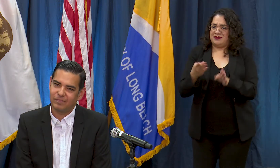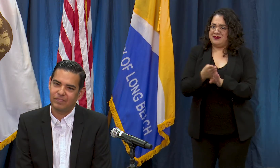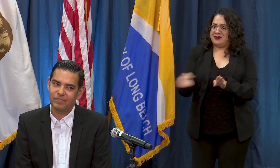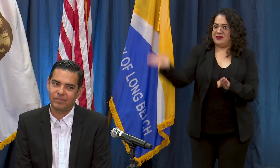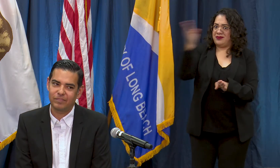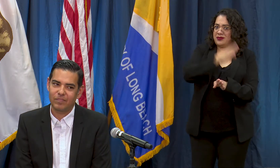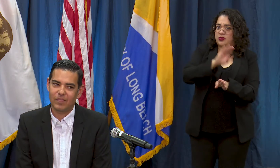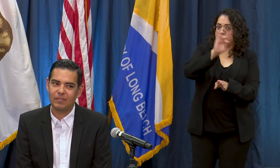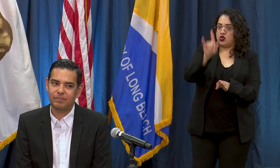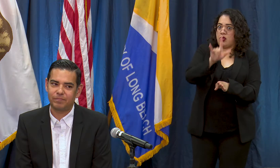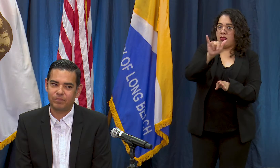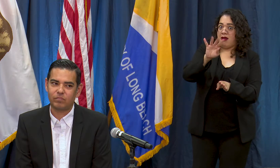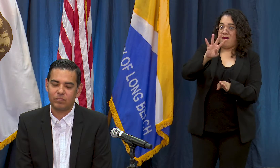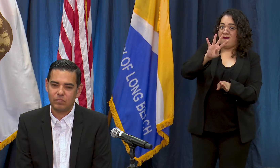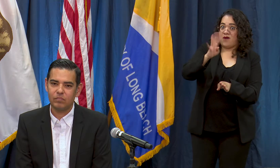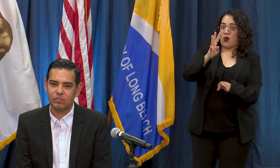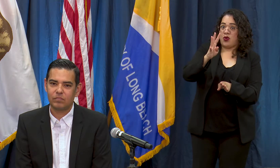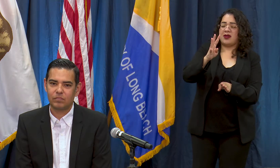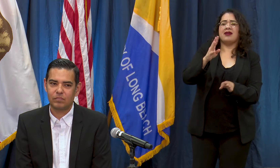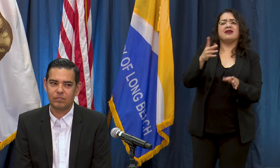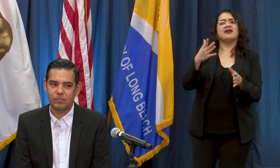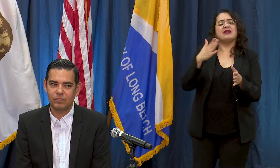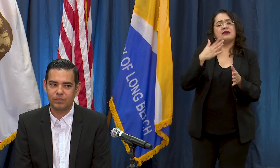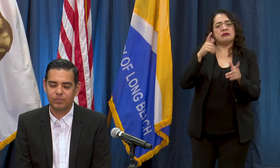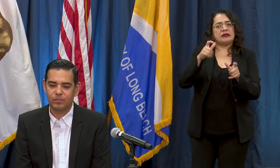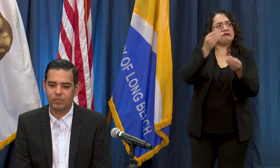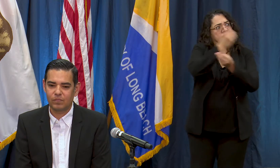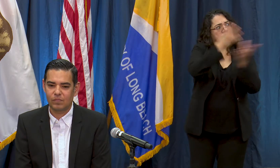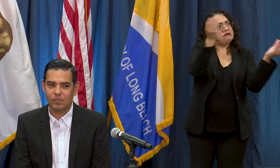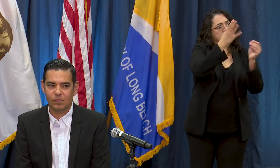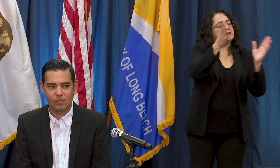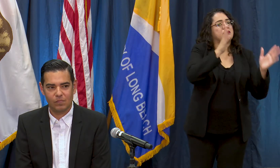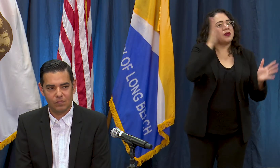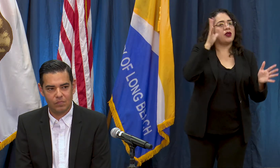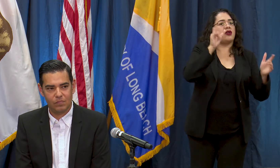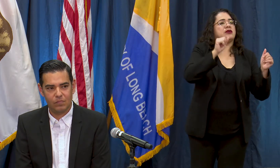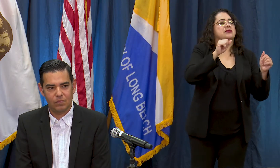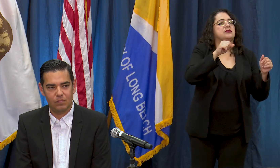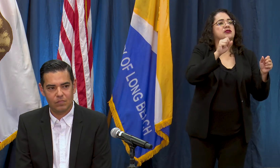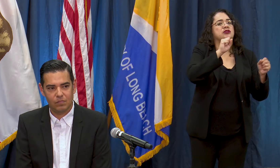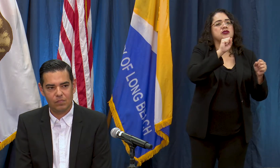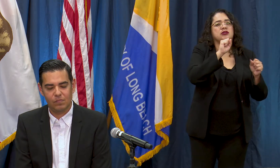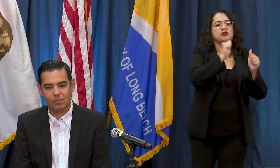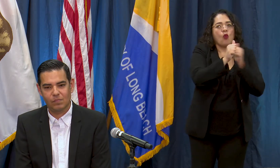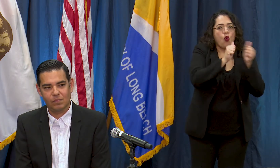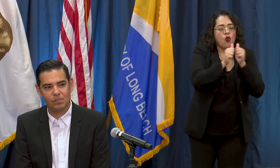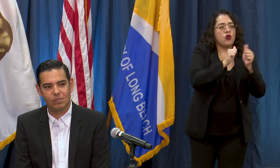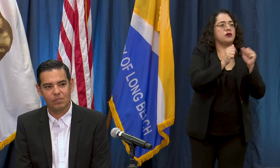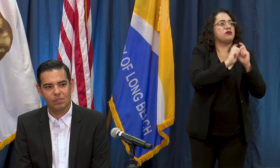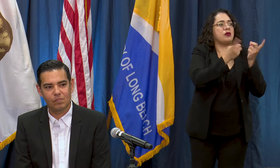letting the league's know and the parents know and obviously specifically even with the parks programs that we've had that are really successful in our